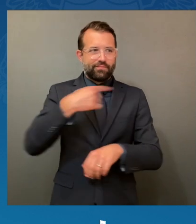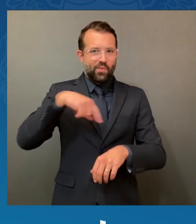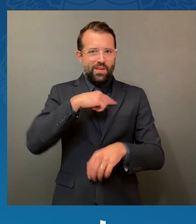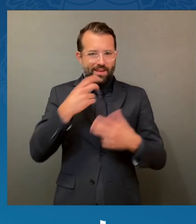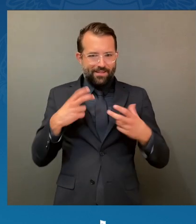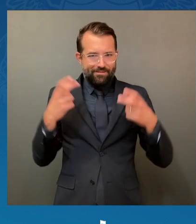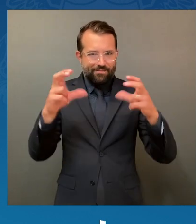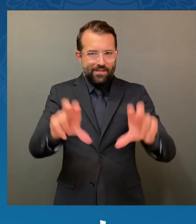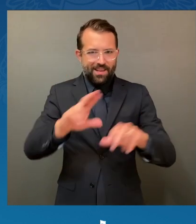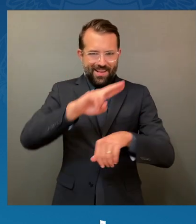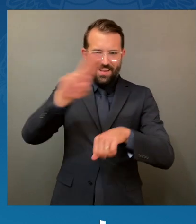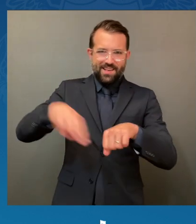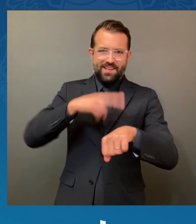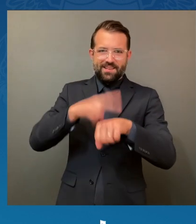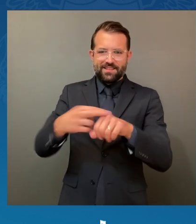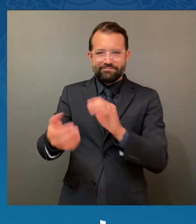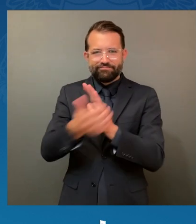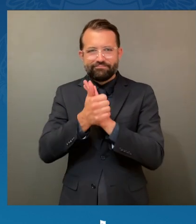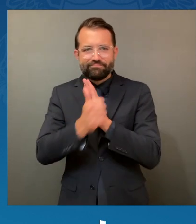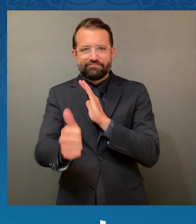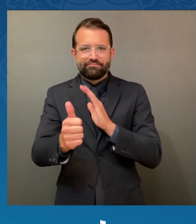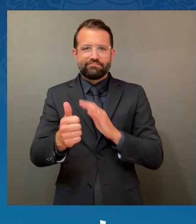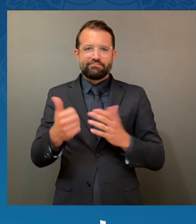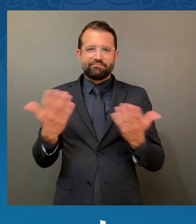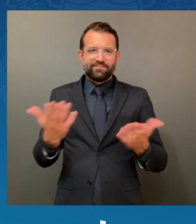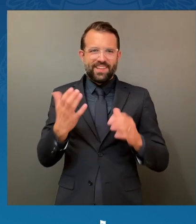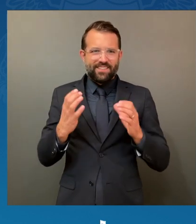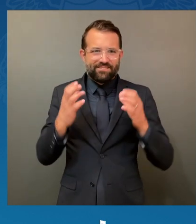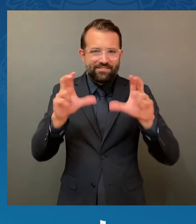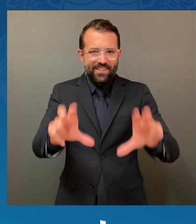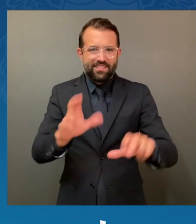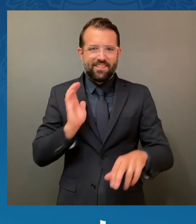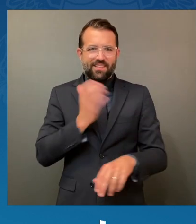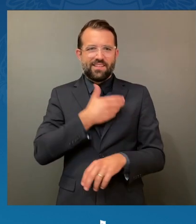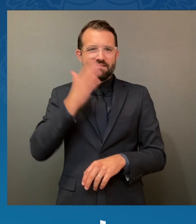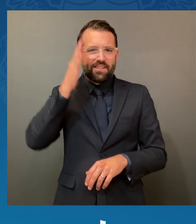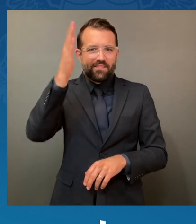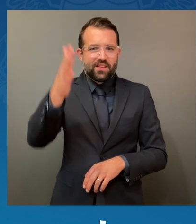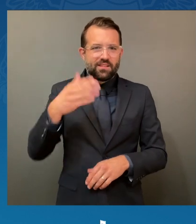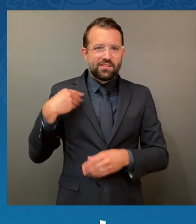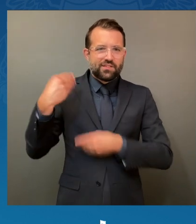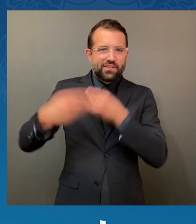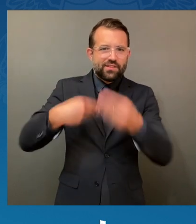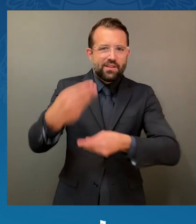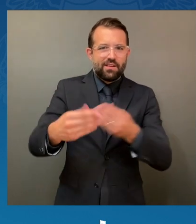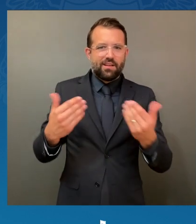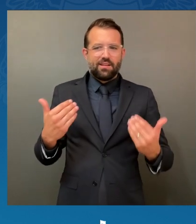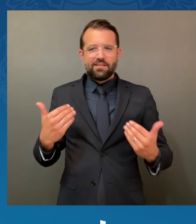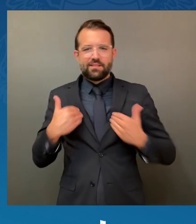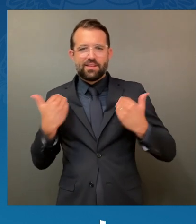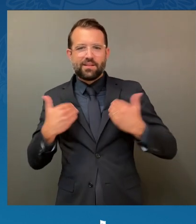and invest in our future, and, through young leaders, what we will be able to accomplish in terms